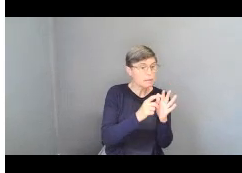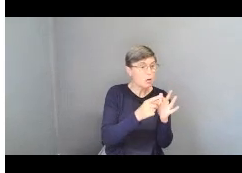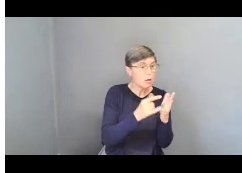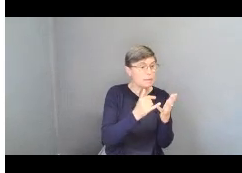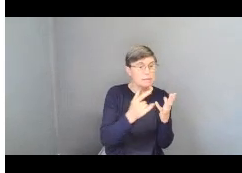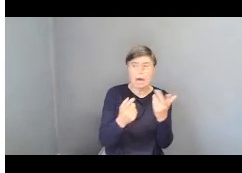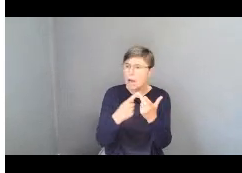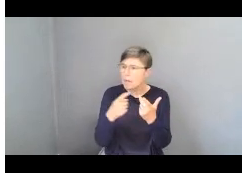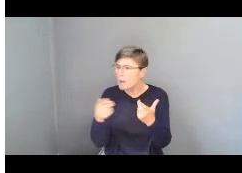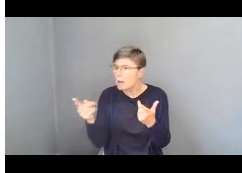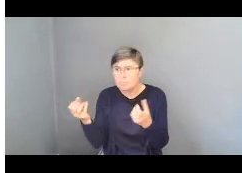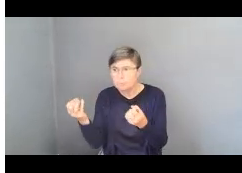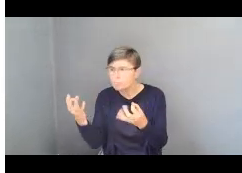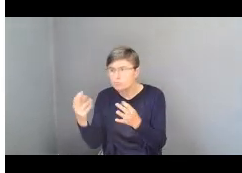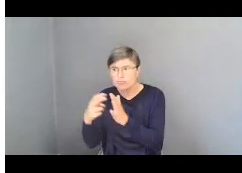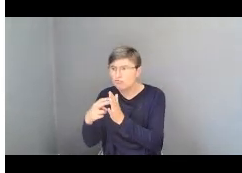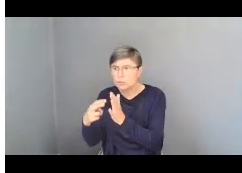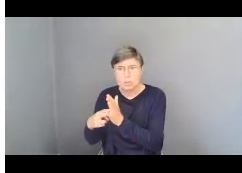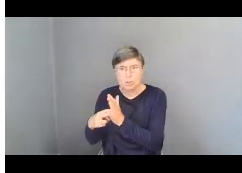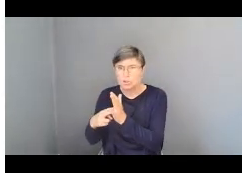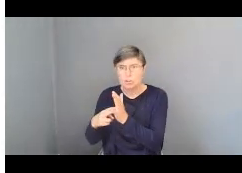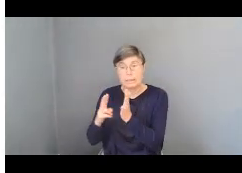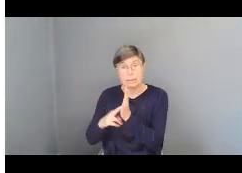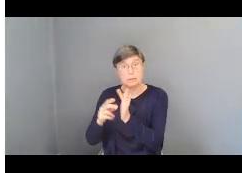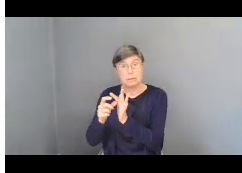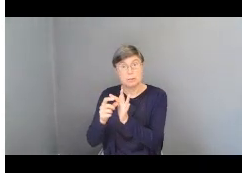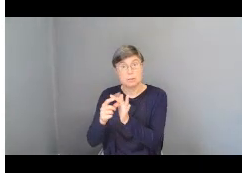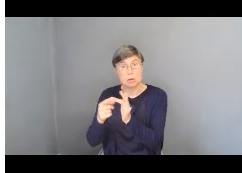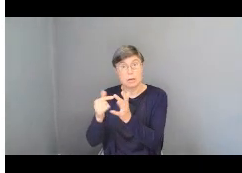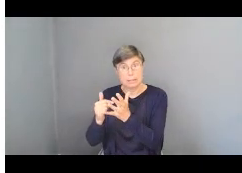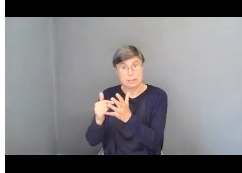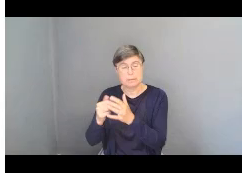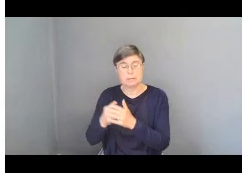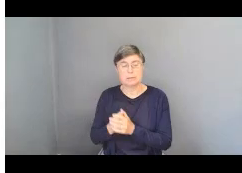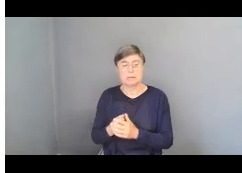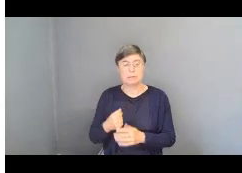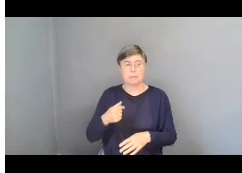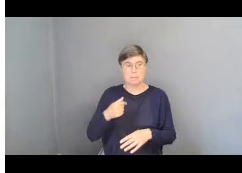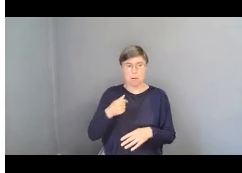And a person can choose to recruit, employ and manage